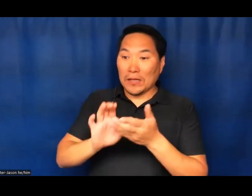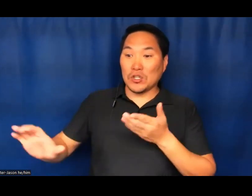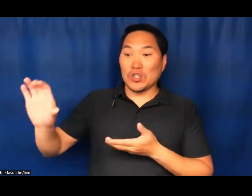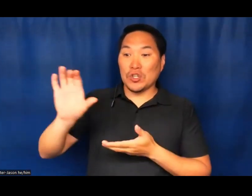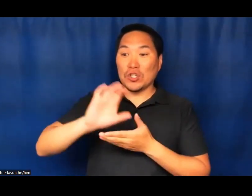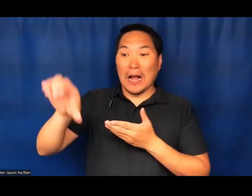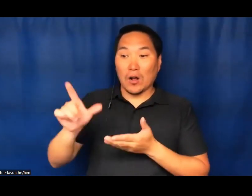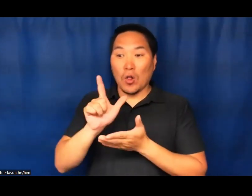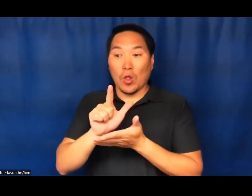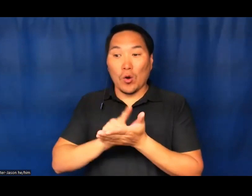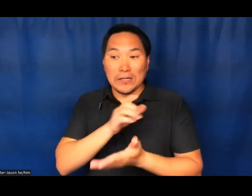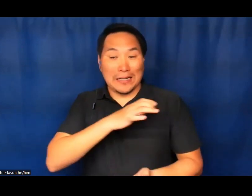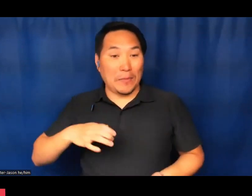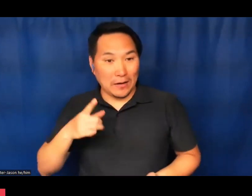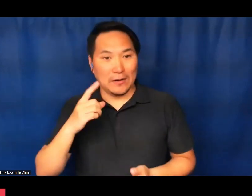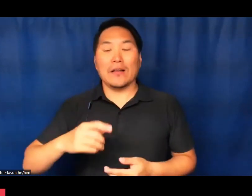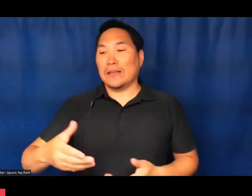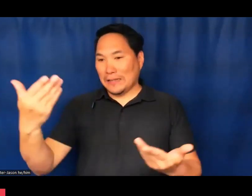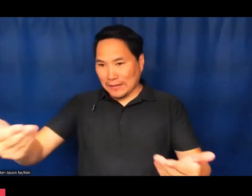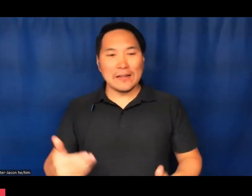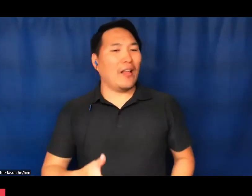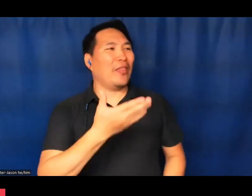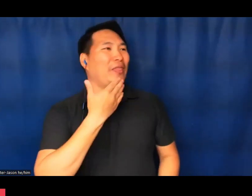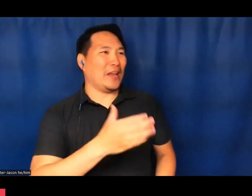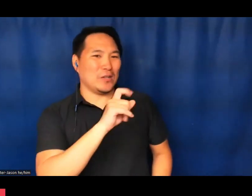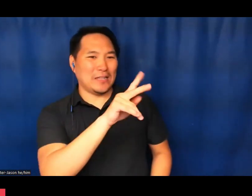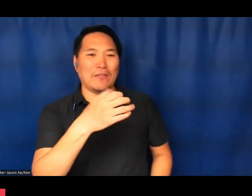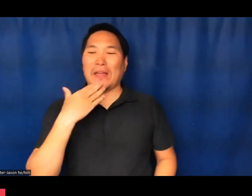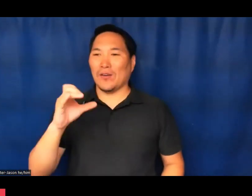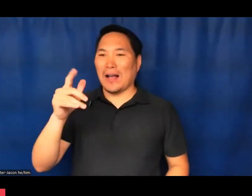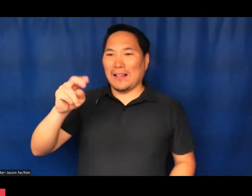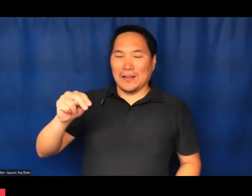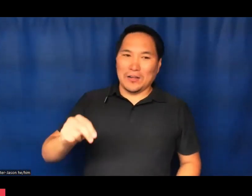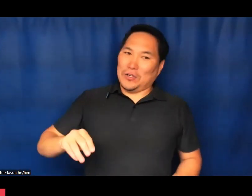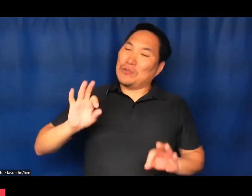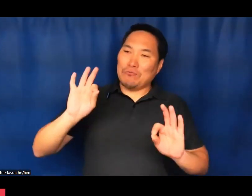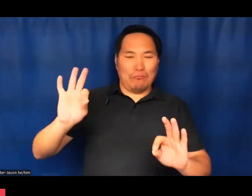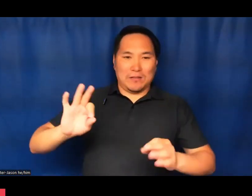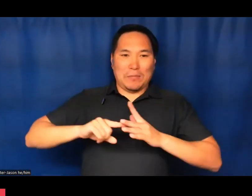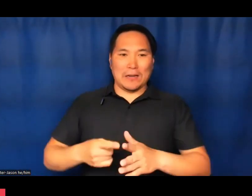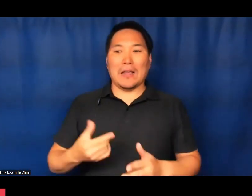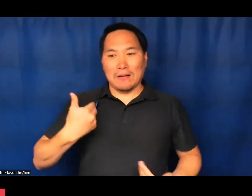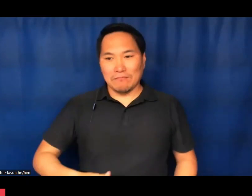Aim.Thank you, Steve and Colleen. I'm Ami Gandhi.